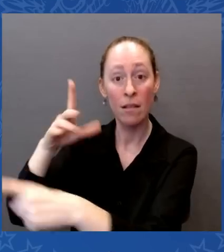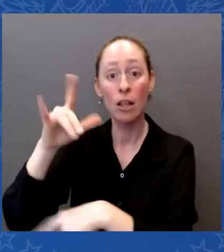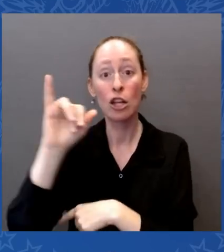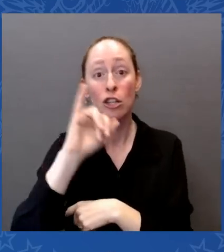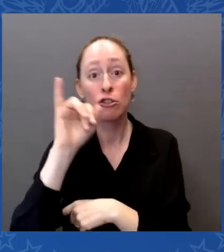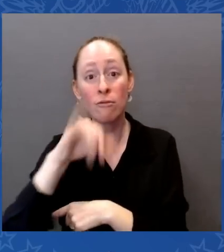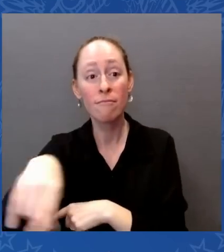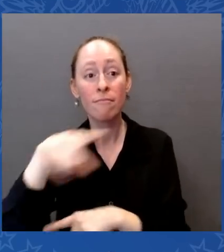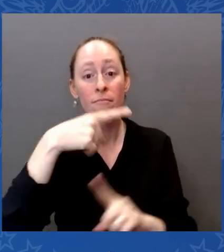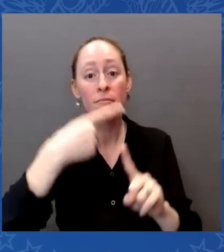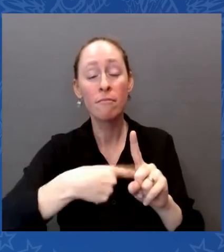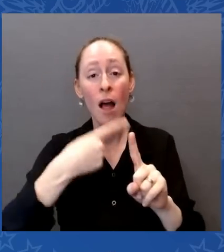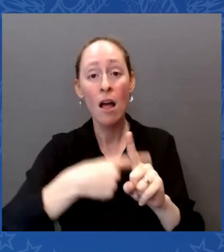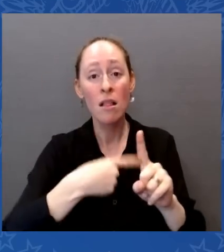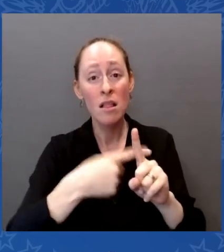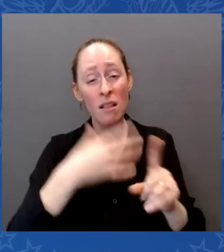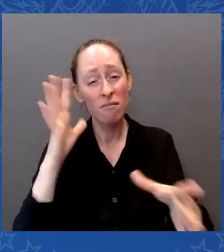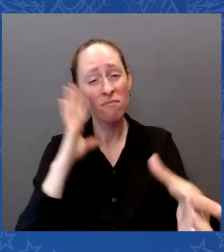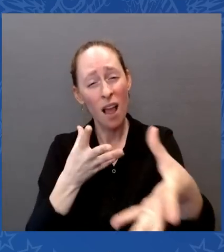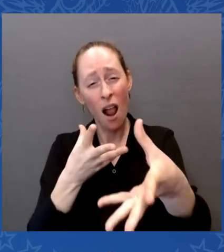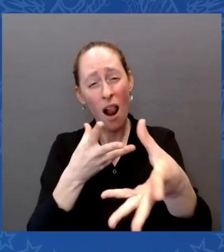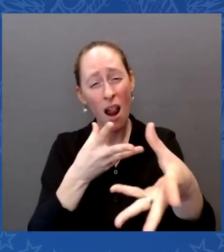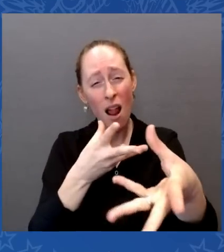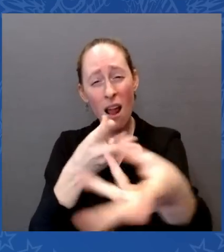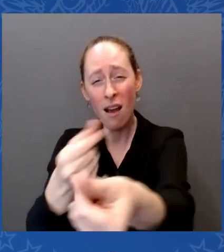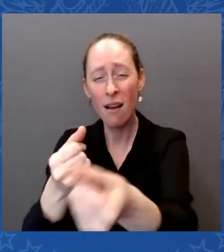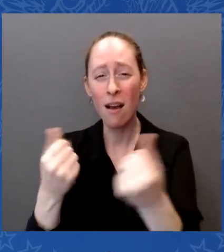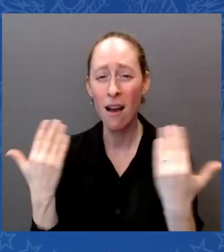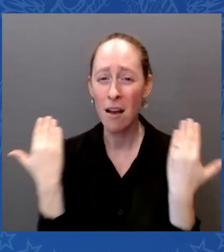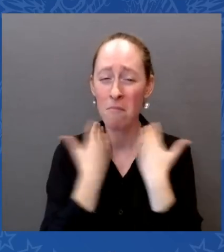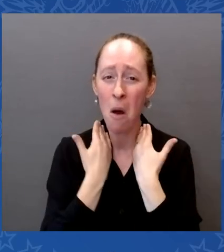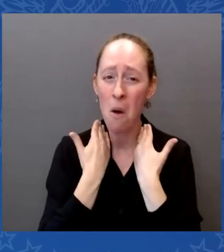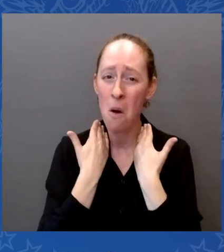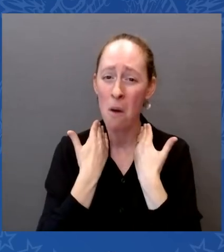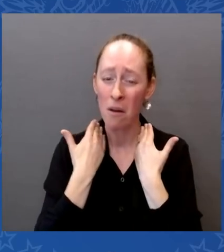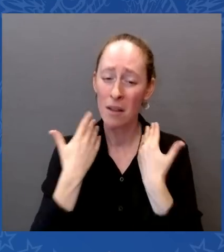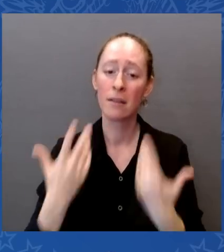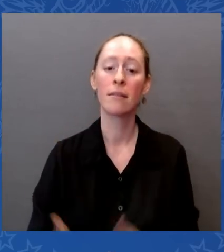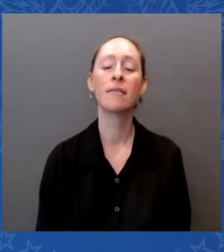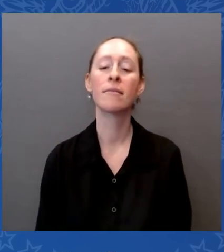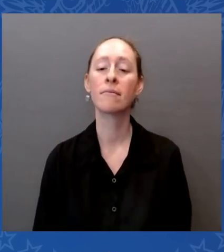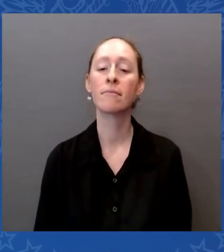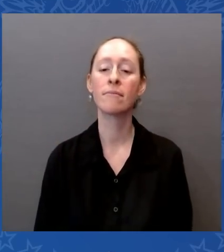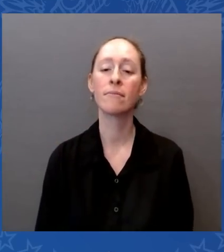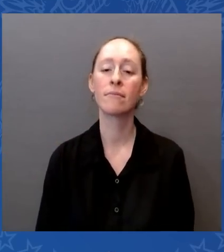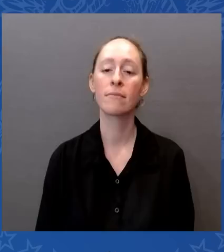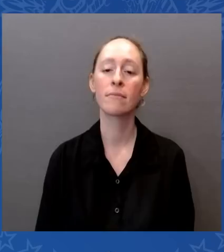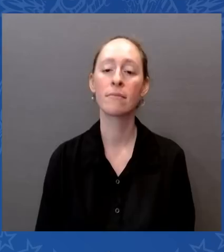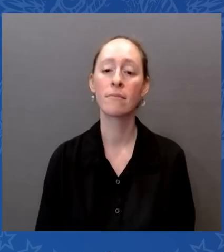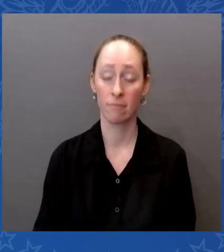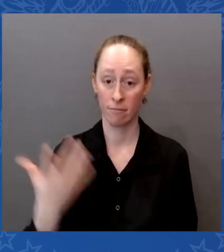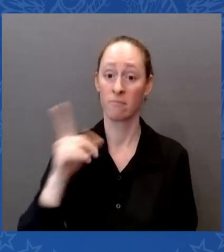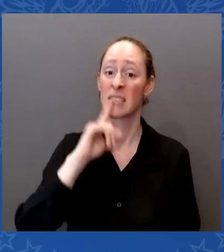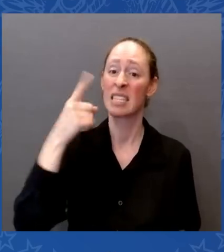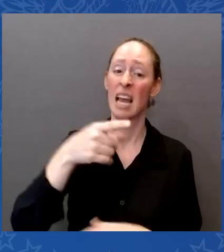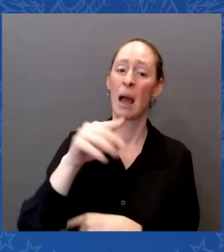the kind of policies that have failed the country before and will fail it again. It'll mean more wealth to the very wealthy,